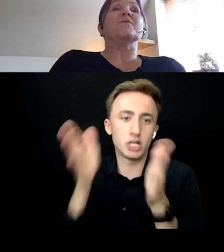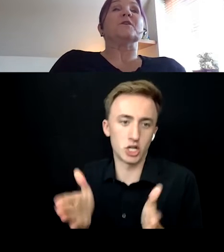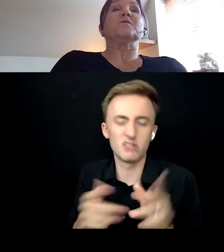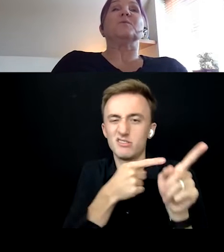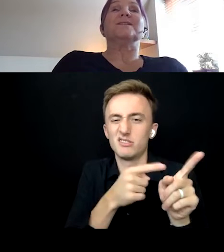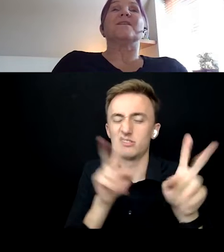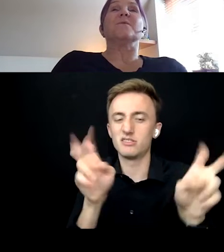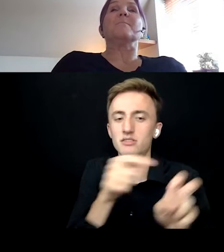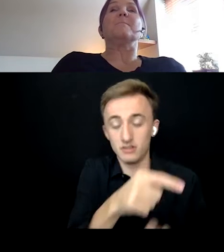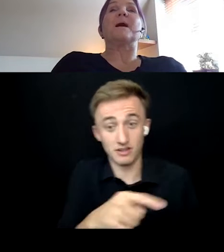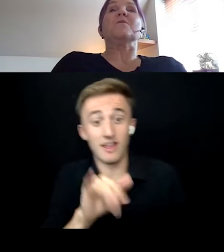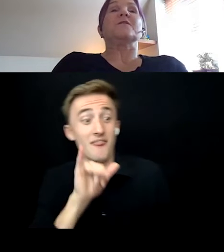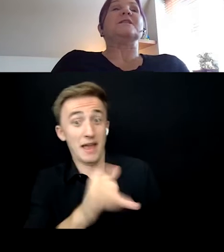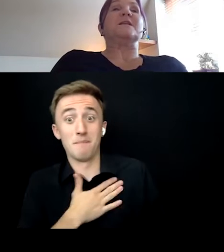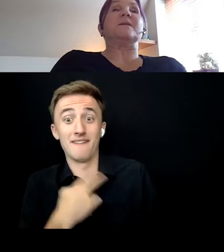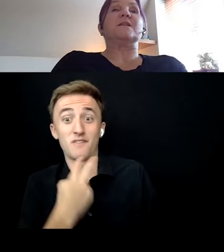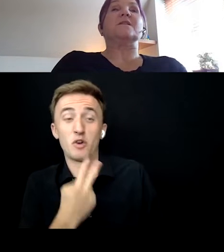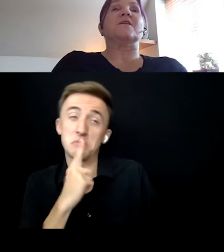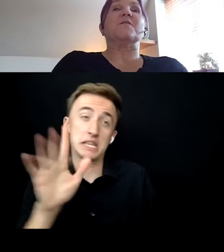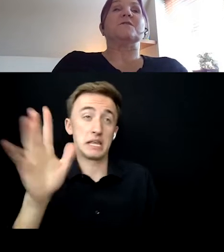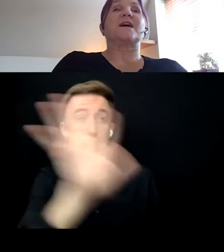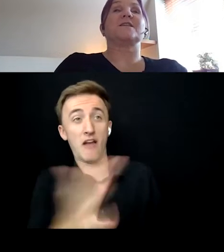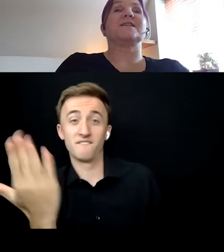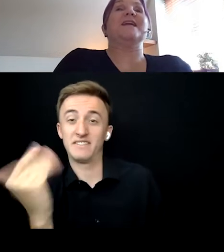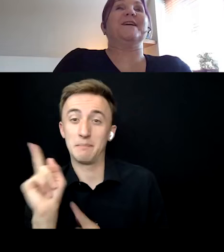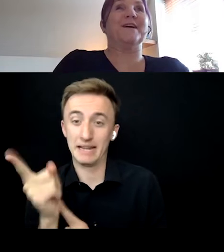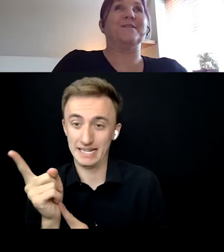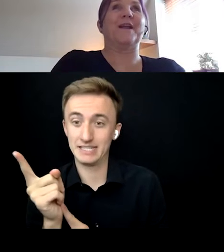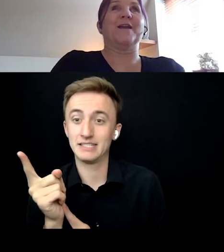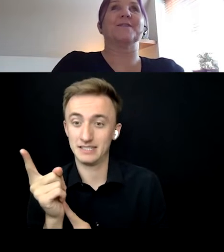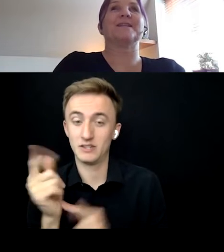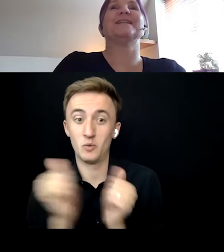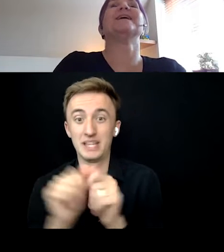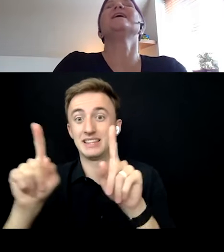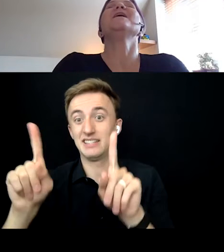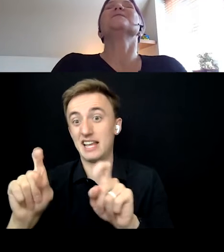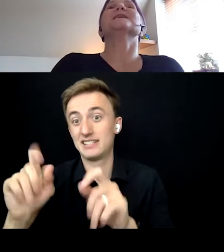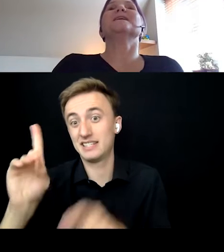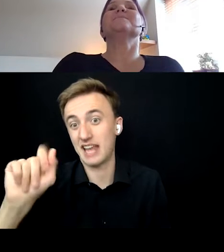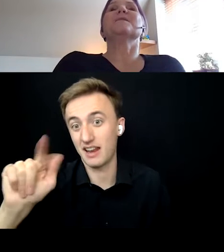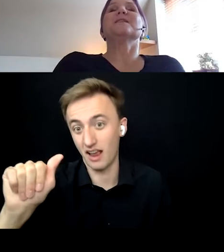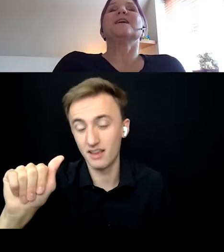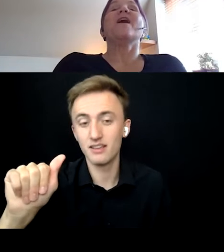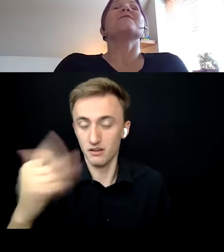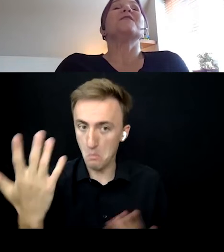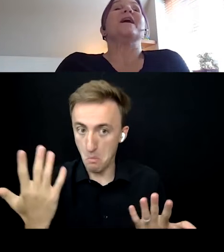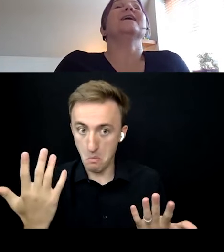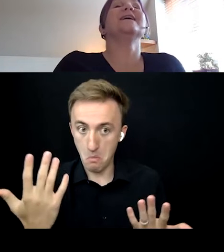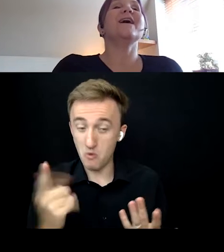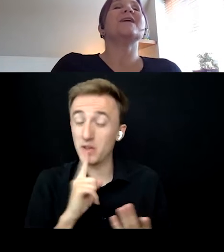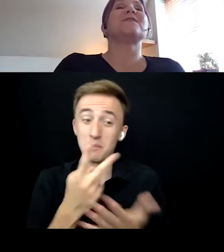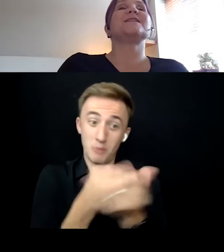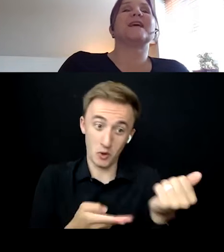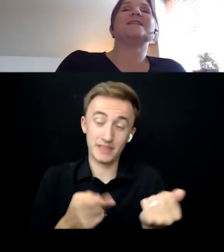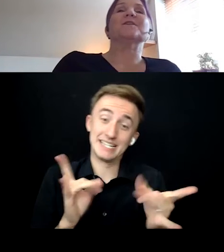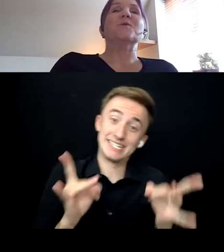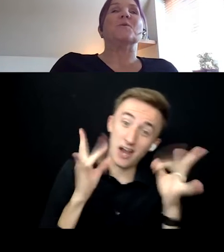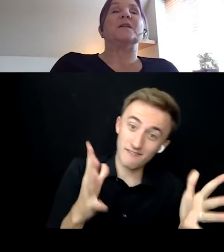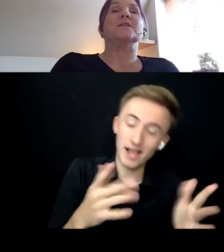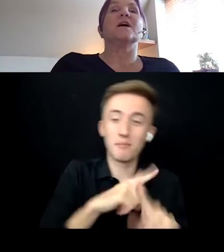my voice was made within 15 seconds of the data. Which is both terrifying and fascinating at that